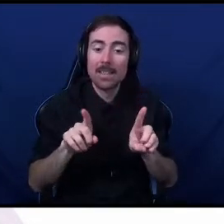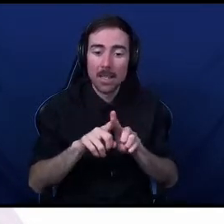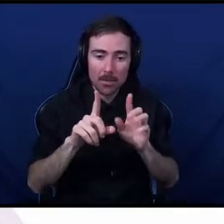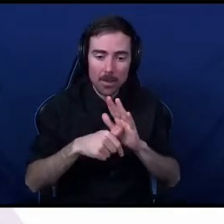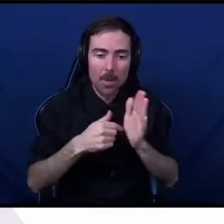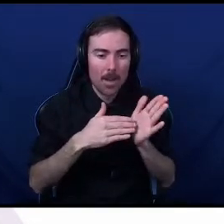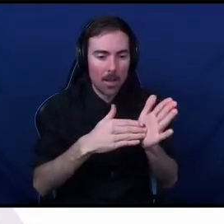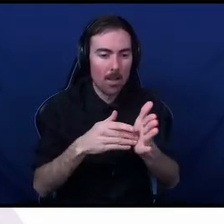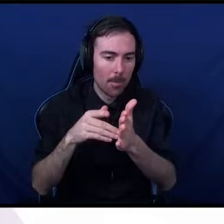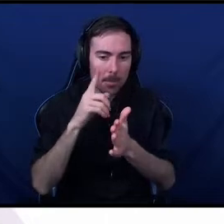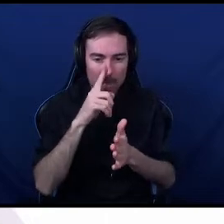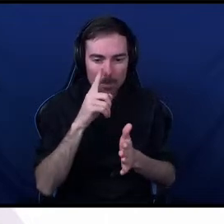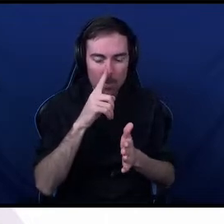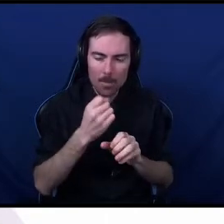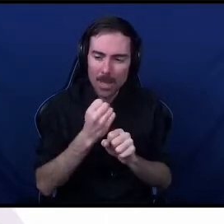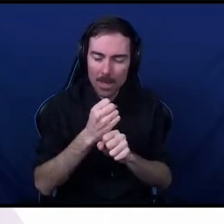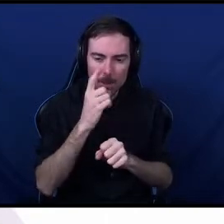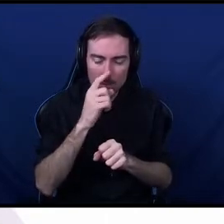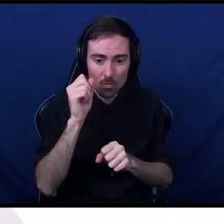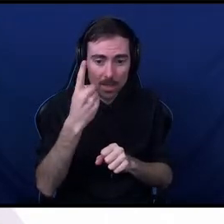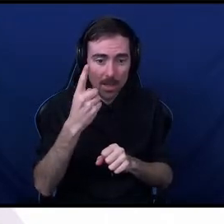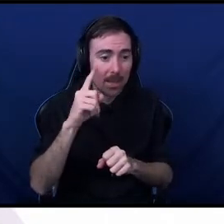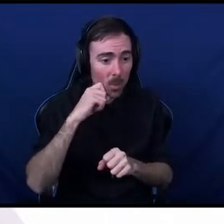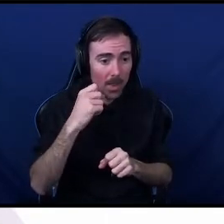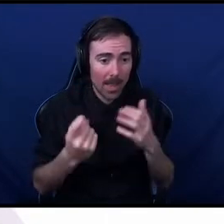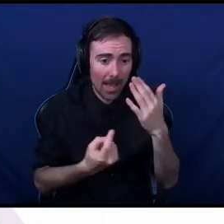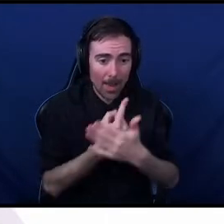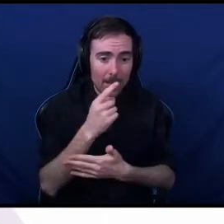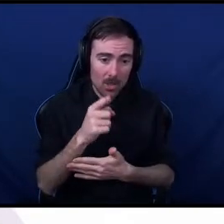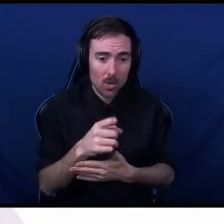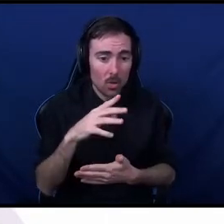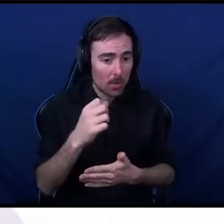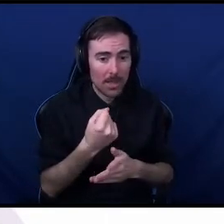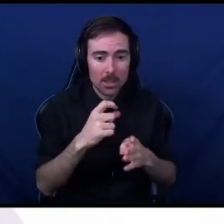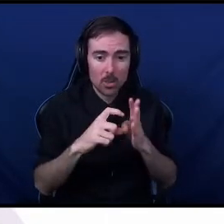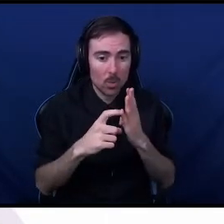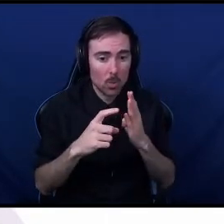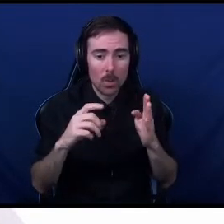make people realise it's going to happen to them, and that they must do something about it now because they can make money from it.